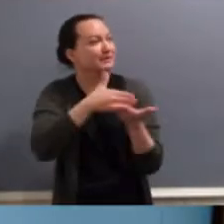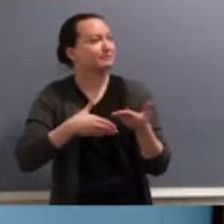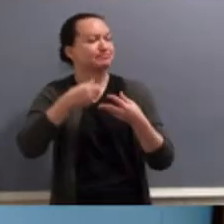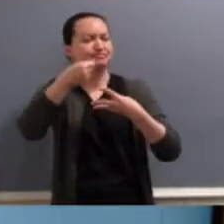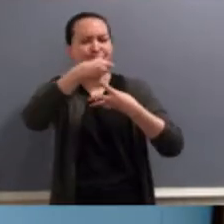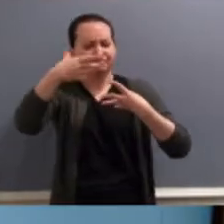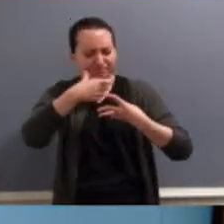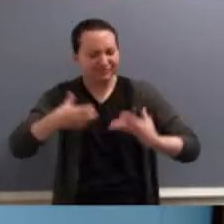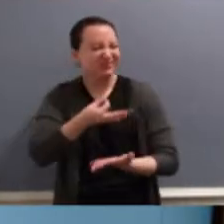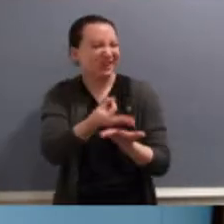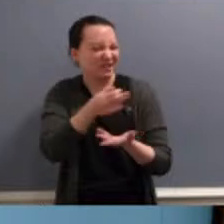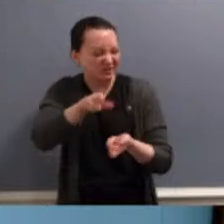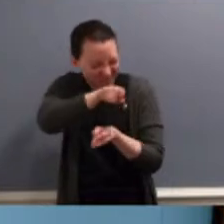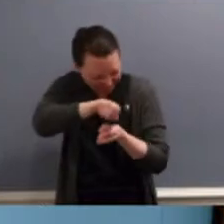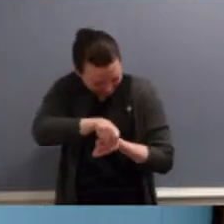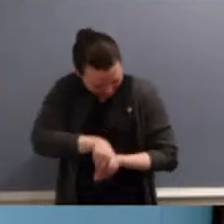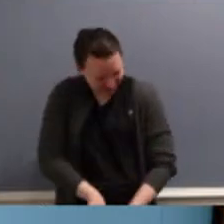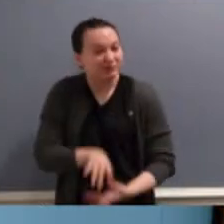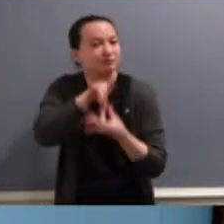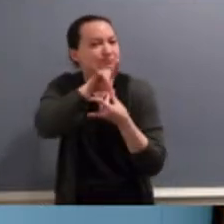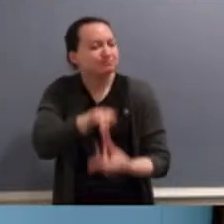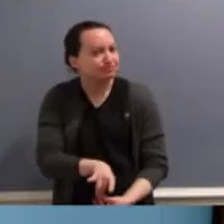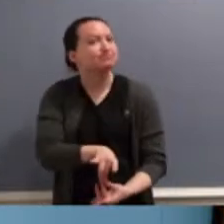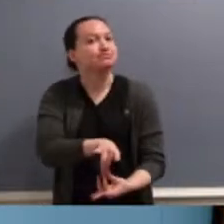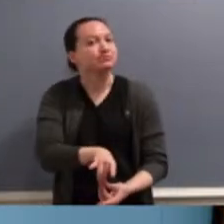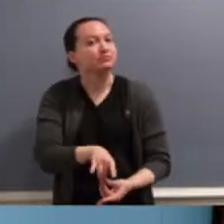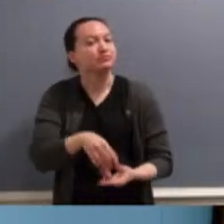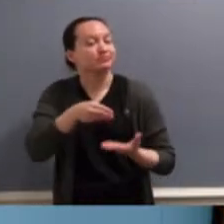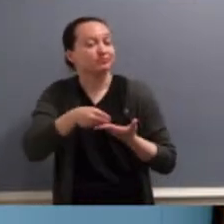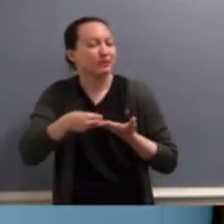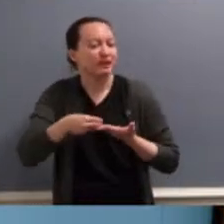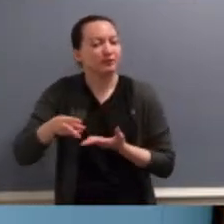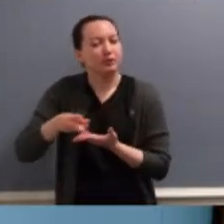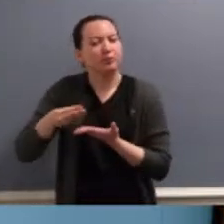financial nuts and bolts associated with revenue and expenditure levels at this point